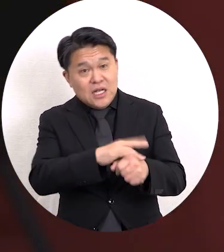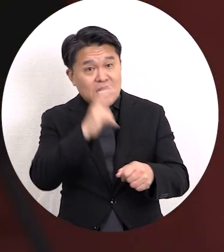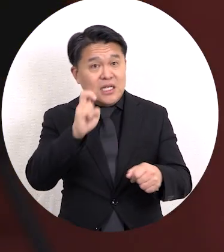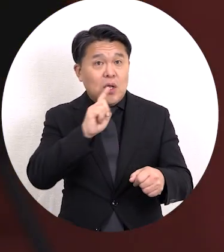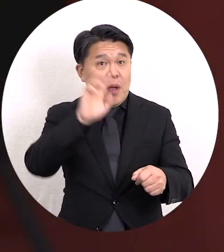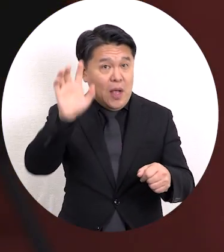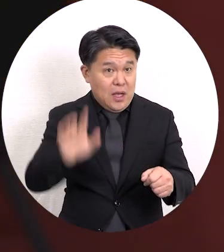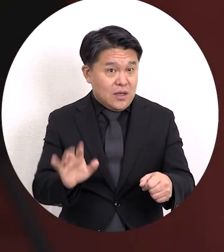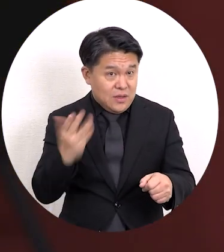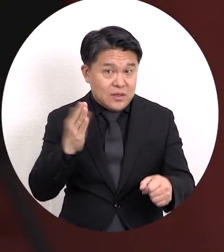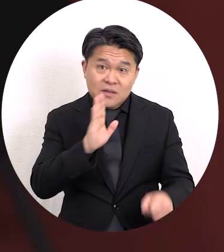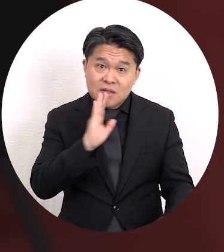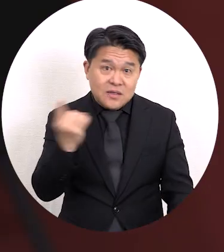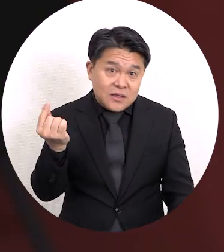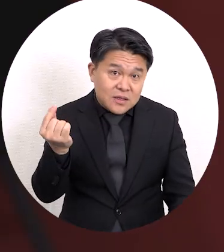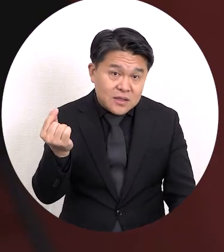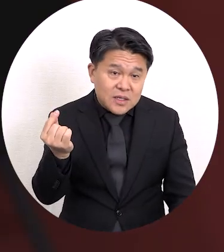That's true What this means is that